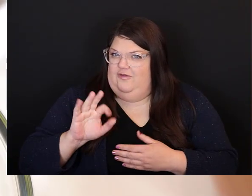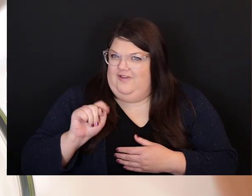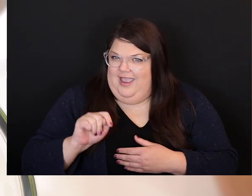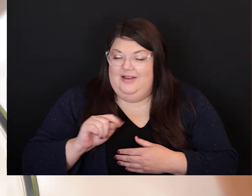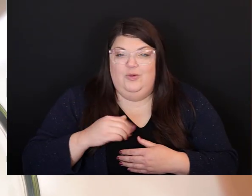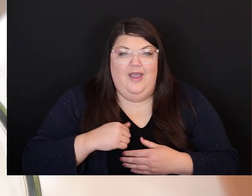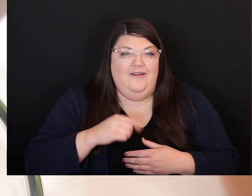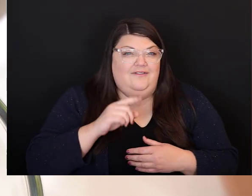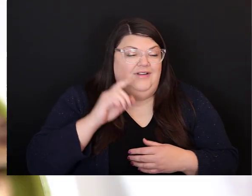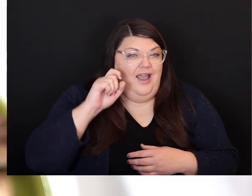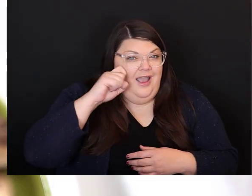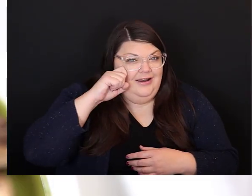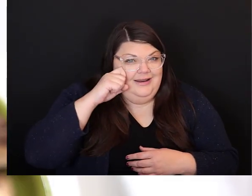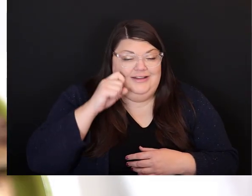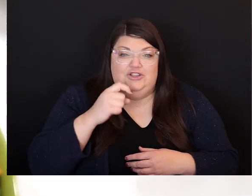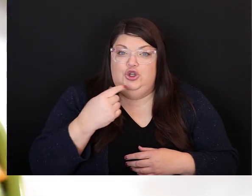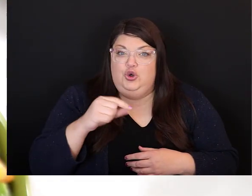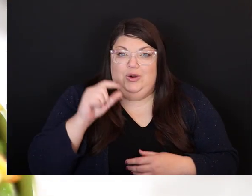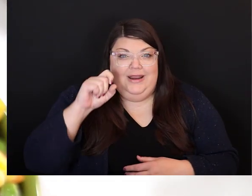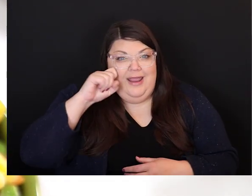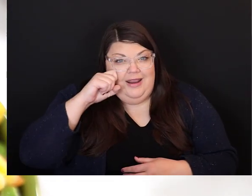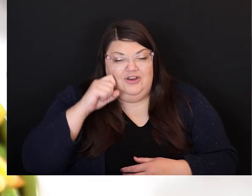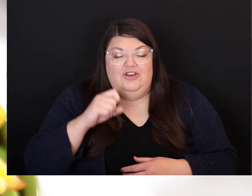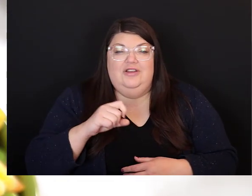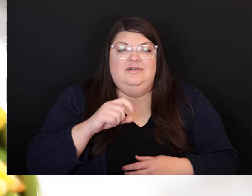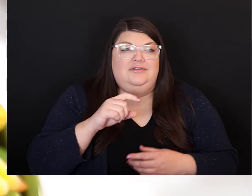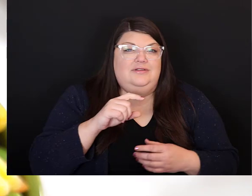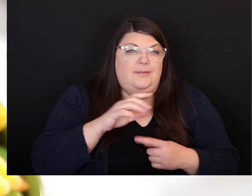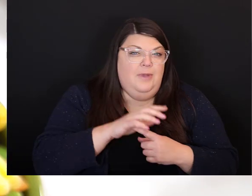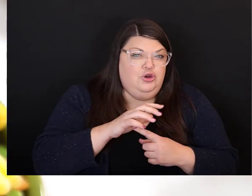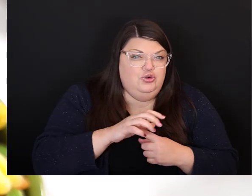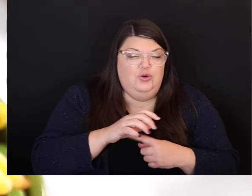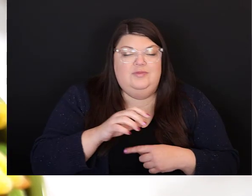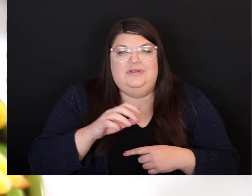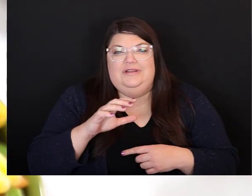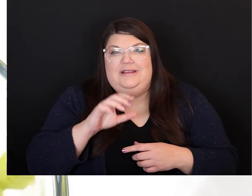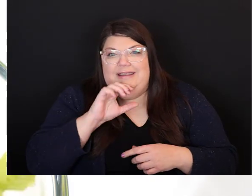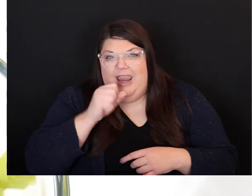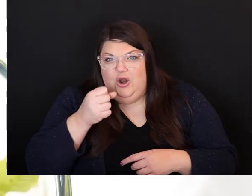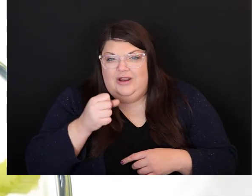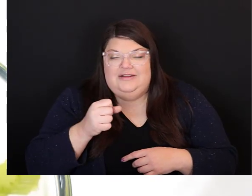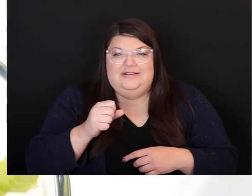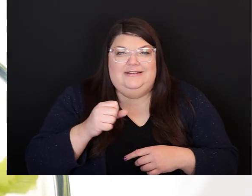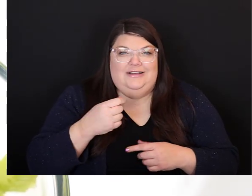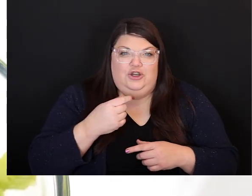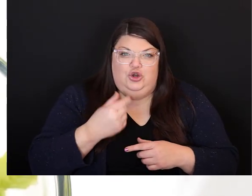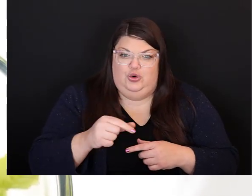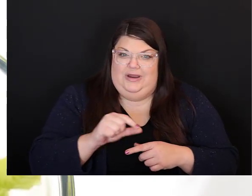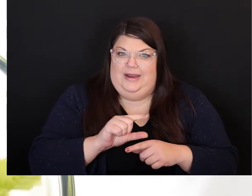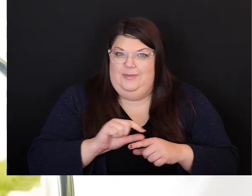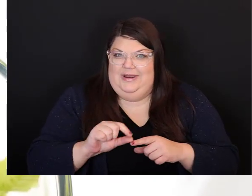We're gonna have green onions, mushrooms, carrots, green beans, and corn. We're also gonna have celery,